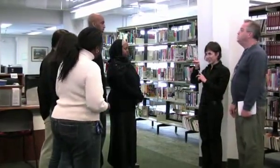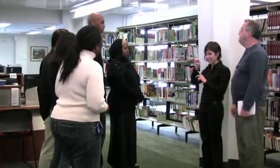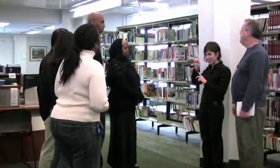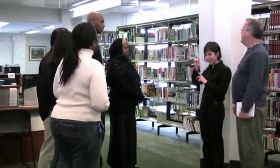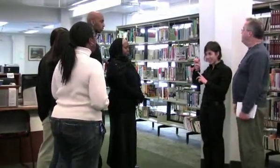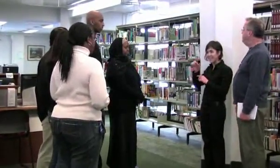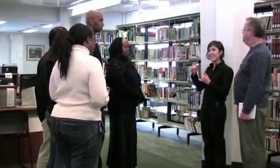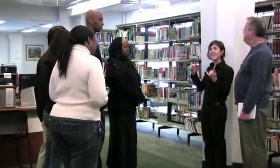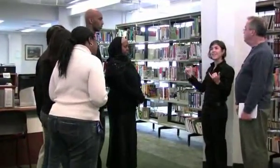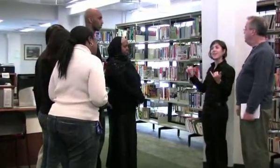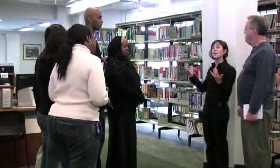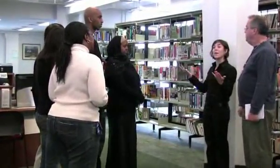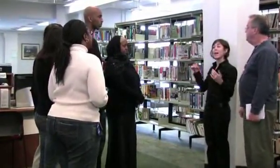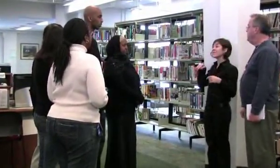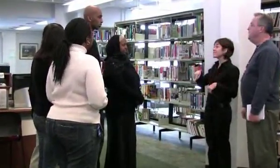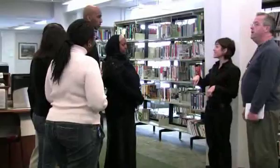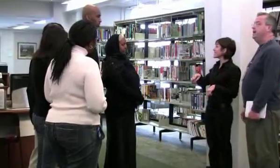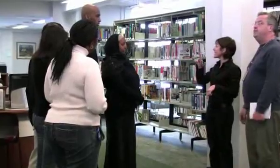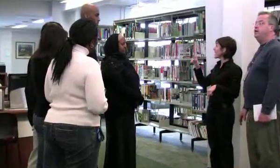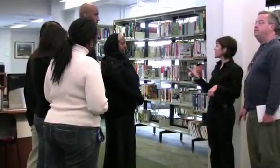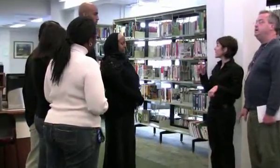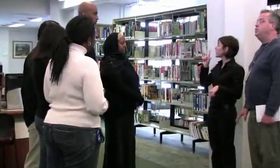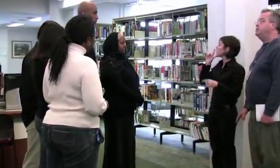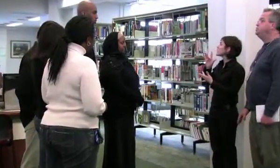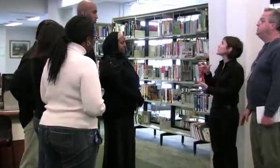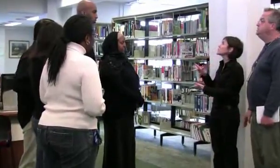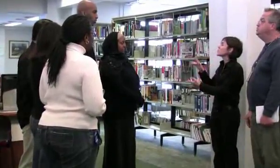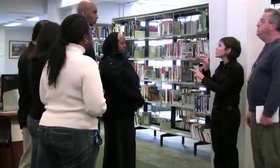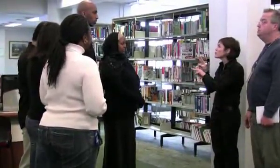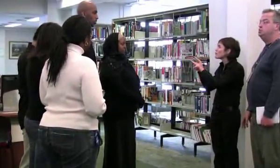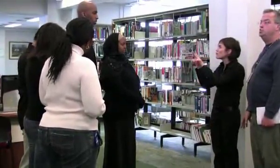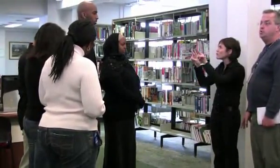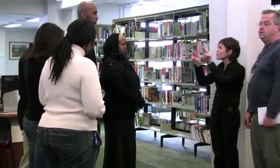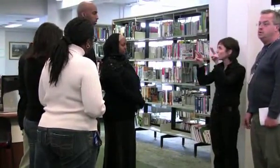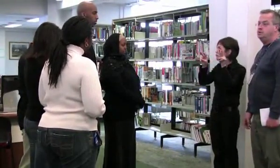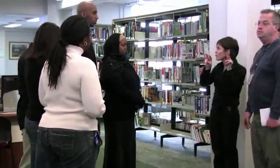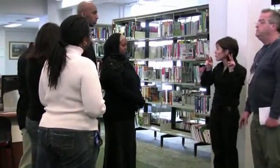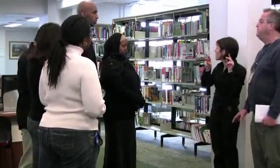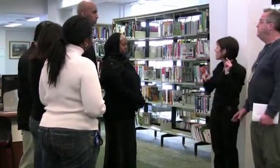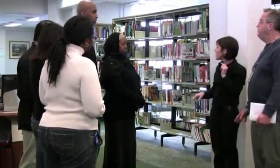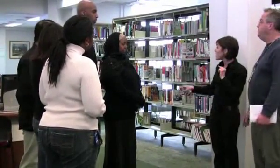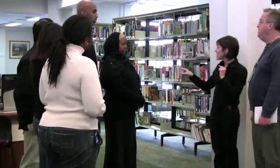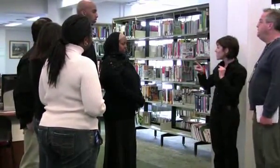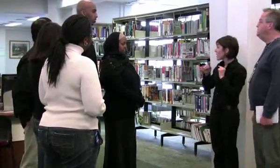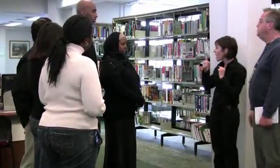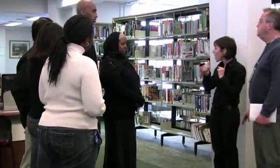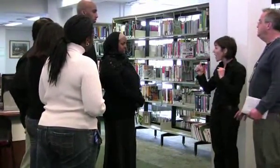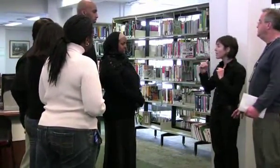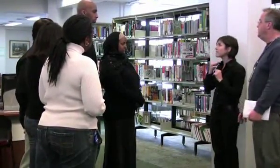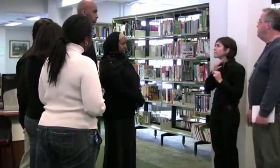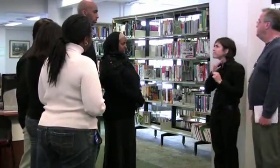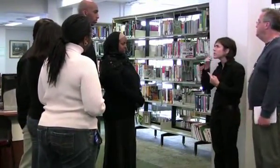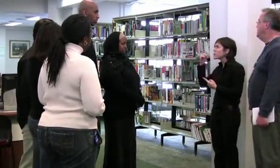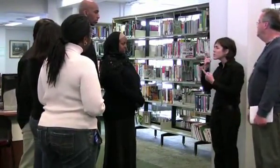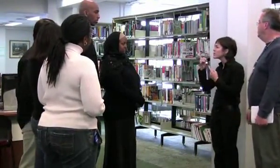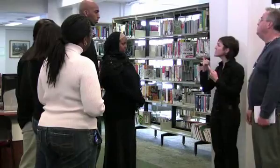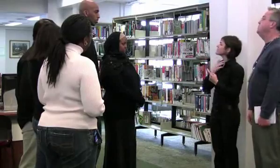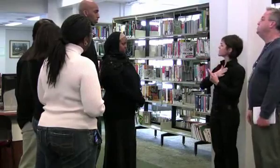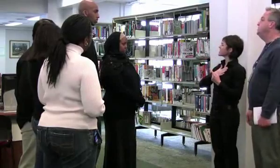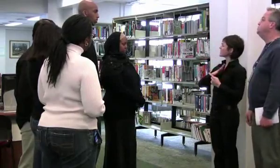going to do a tour of the library. If you have any questions during